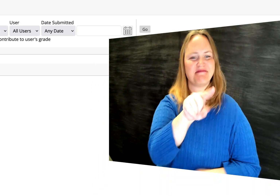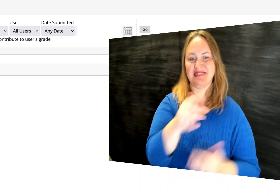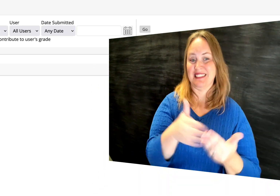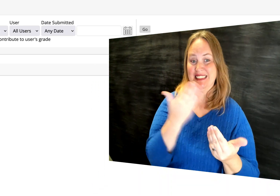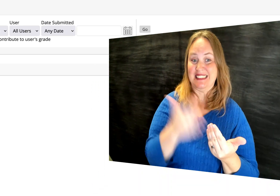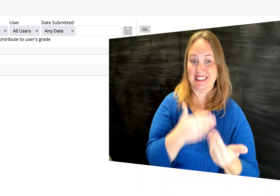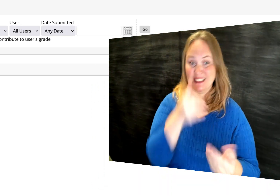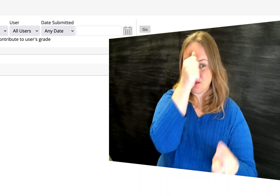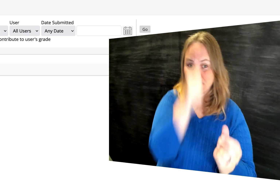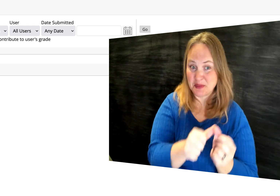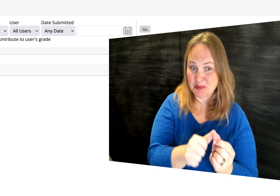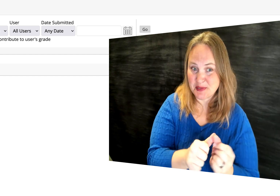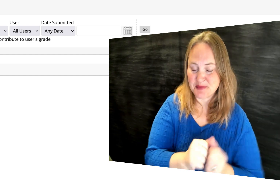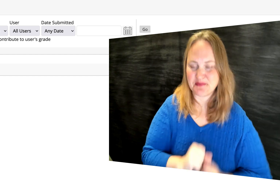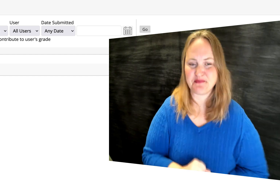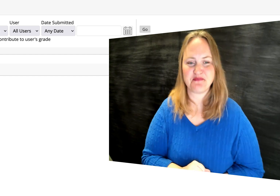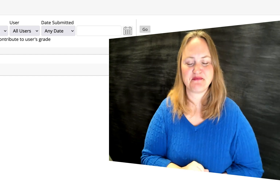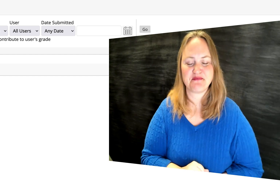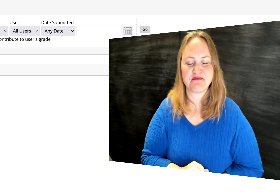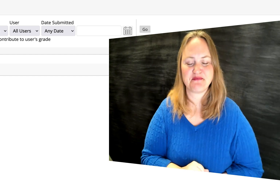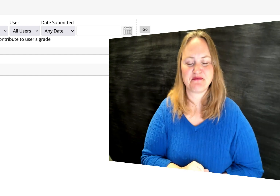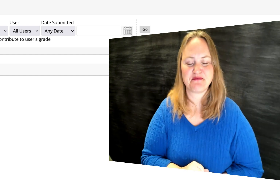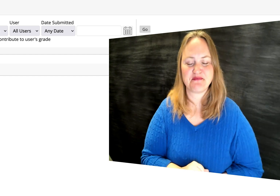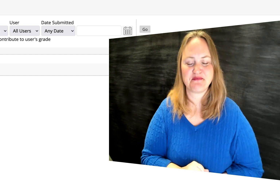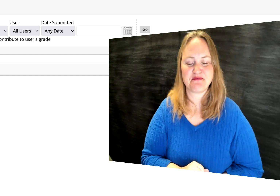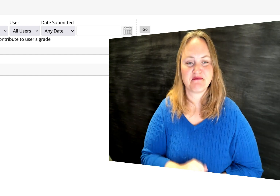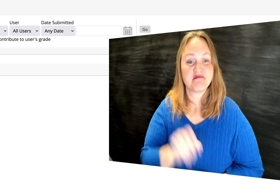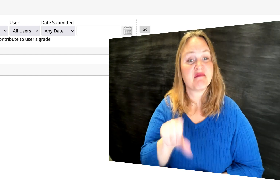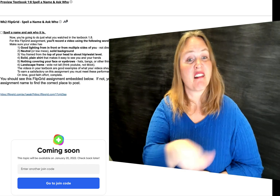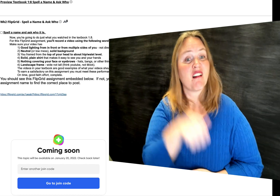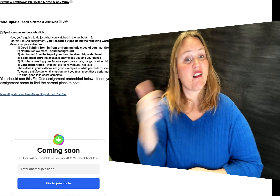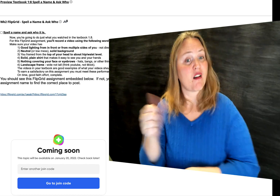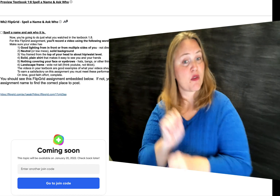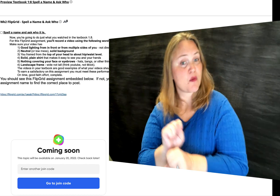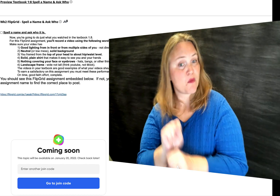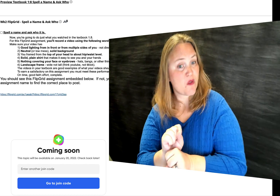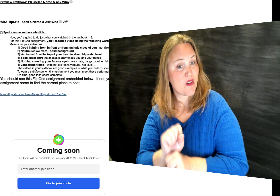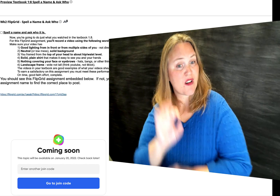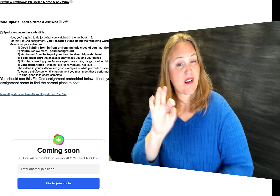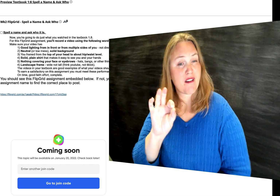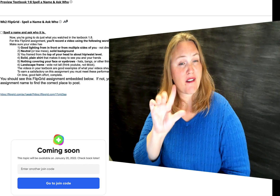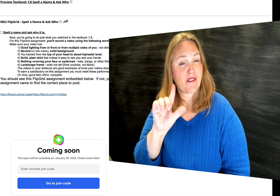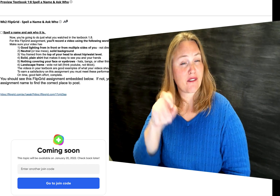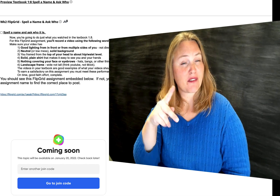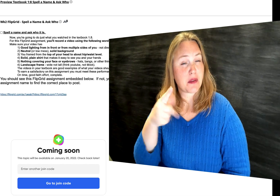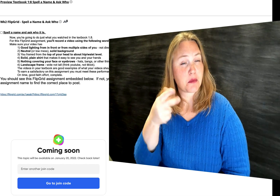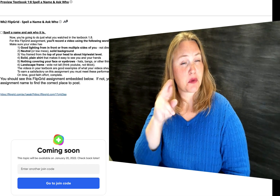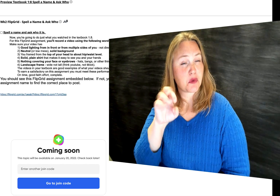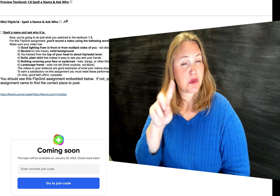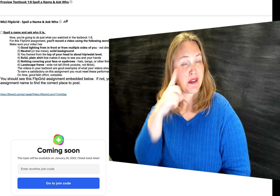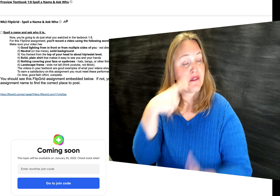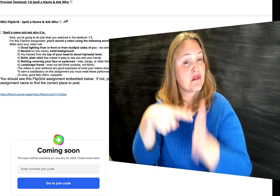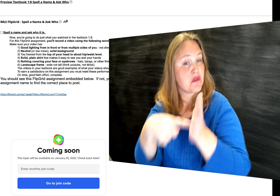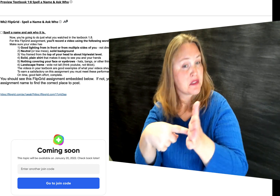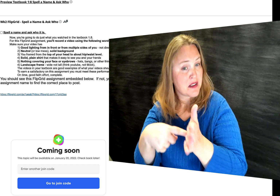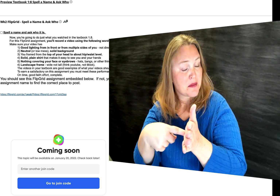exactly what students submitted here in Blackboard, that I need to grade. The harder things to keep track of are things like their FlipGrid assignments,